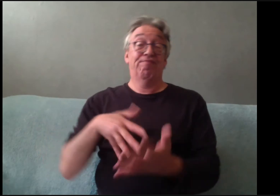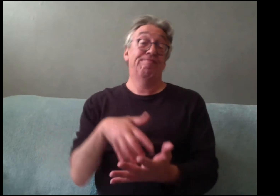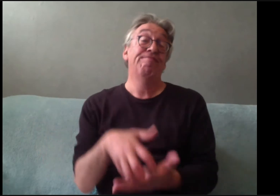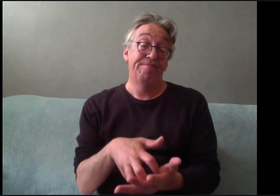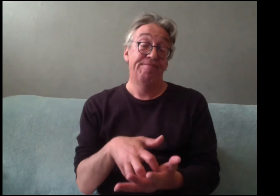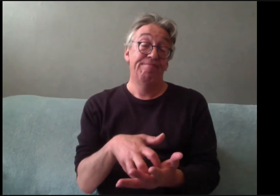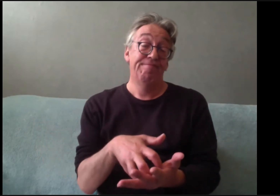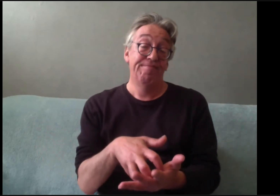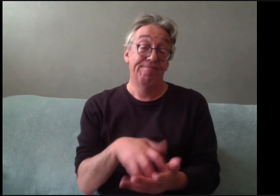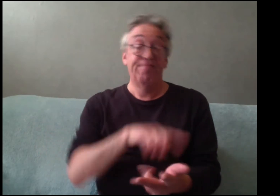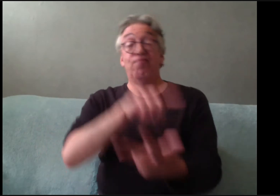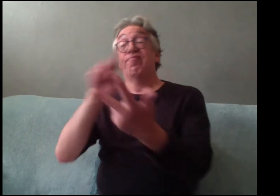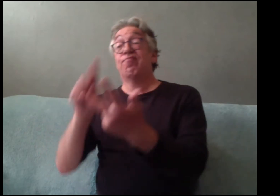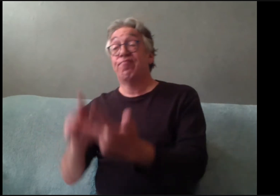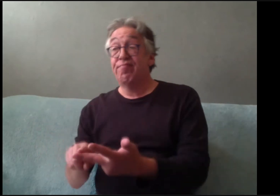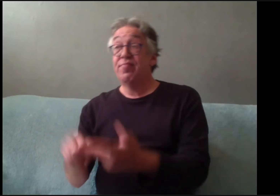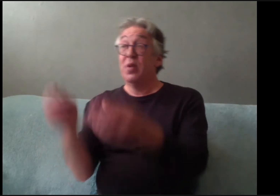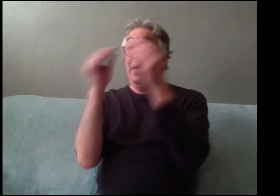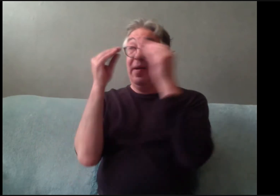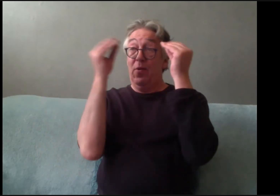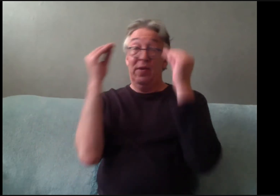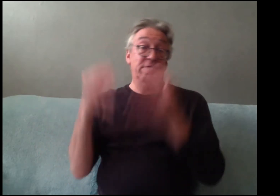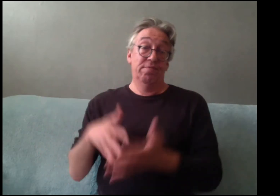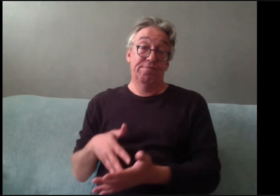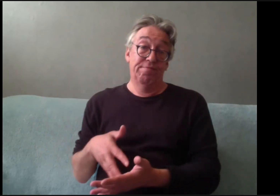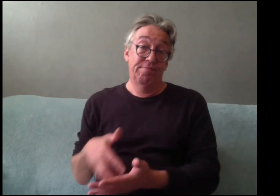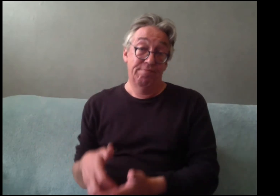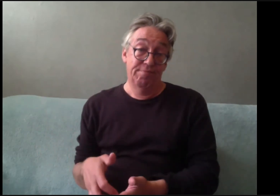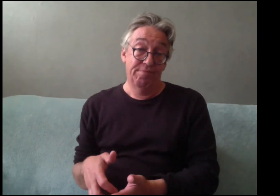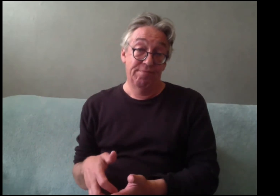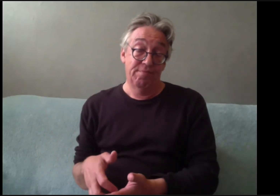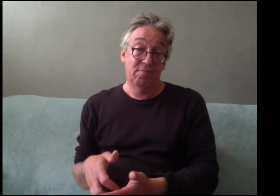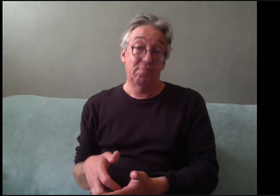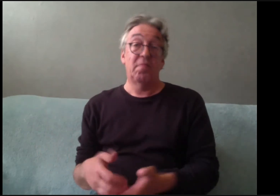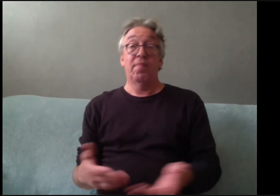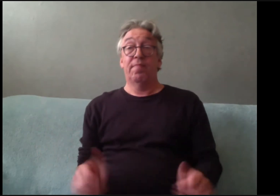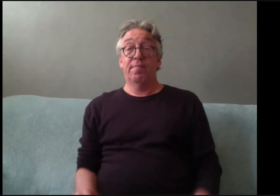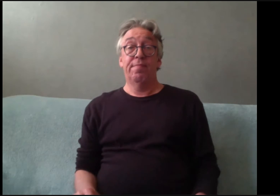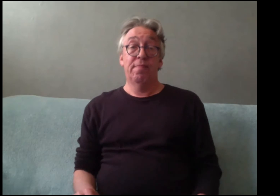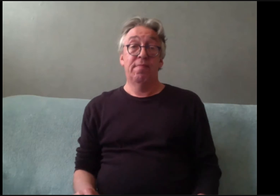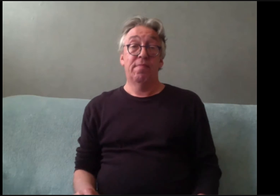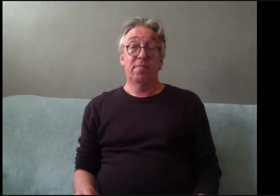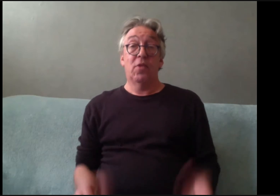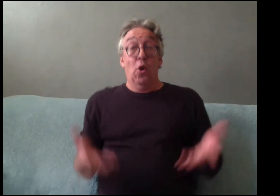that in France, discussions on the end of containment are on their way.